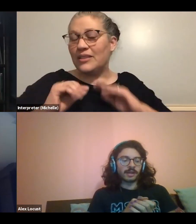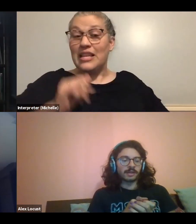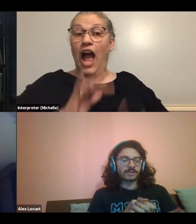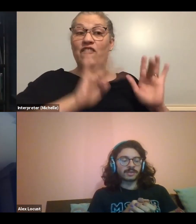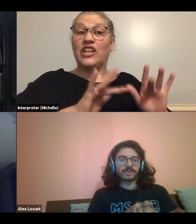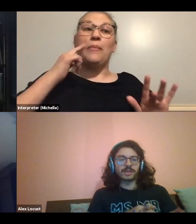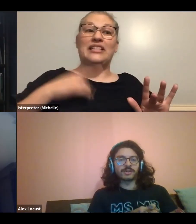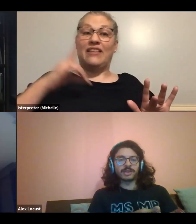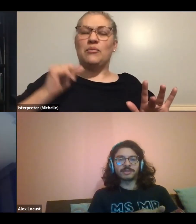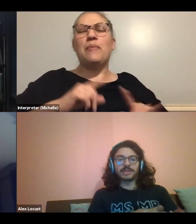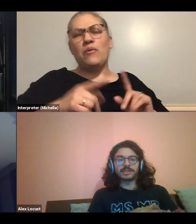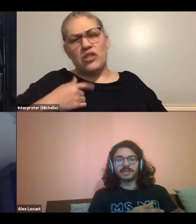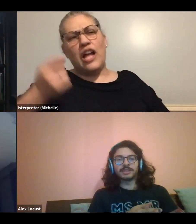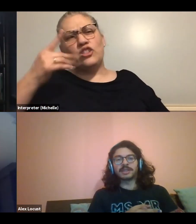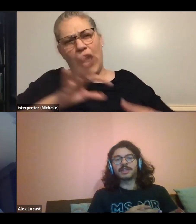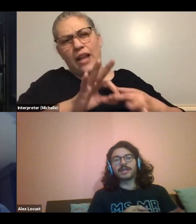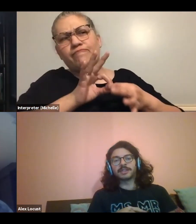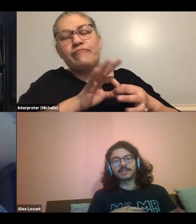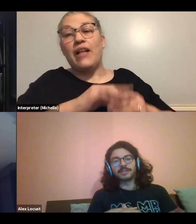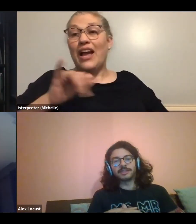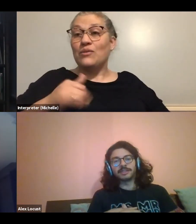Alex Locust: Mia Mingus and her ideas of access intimacy.